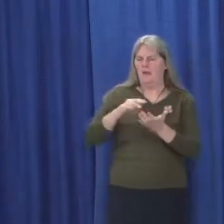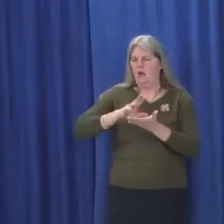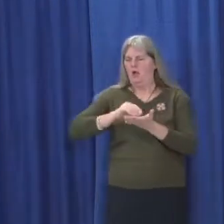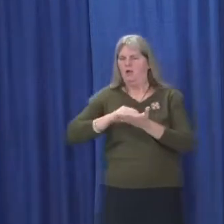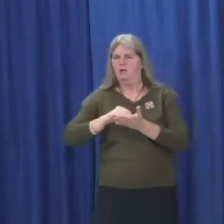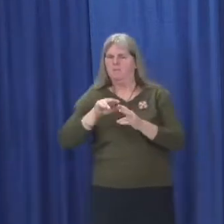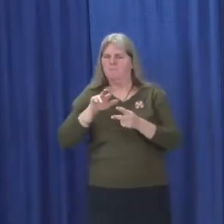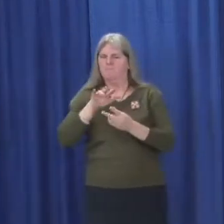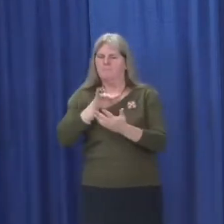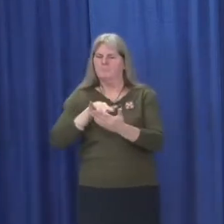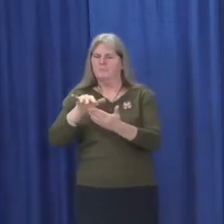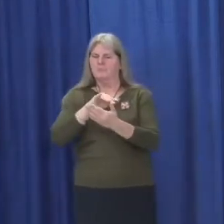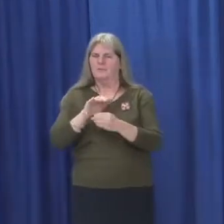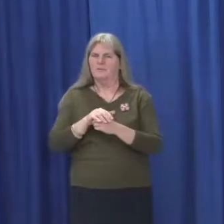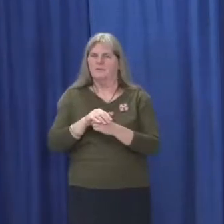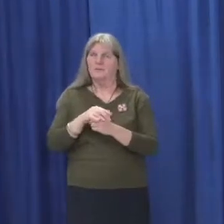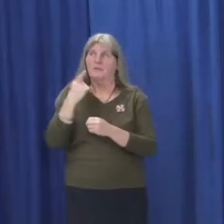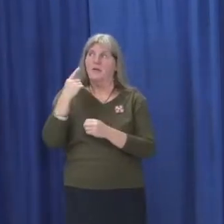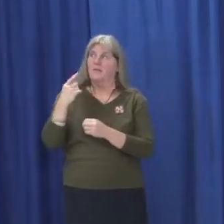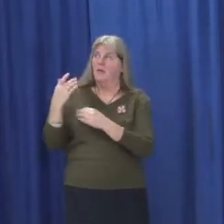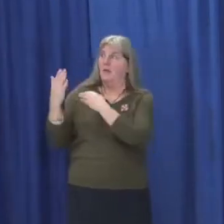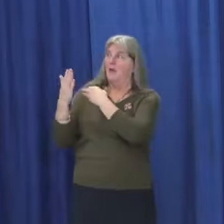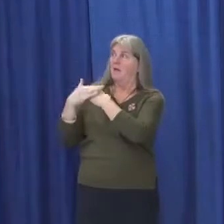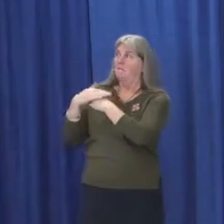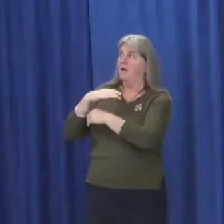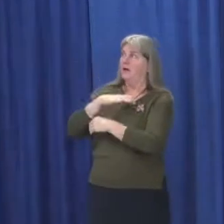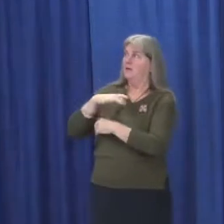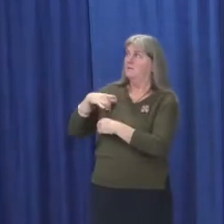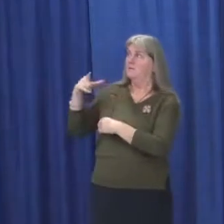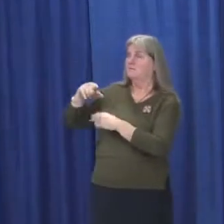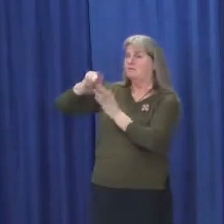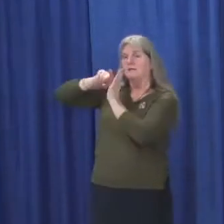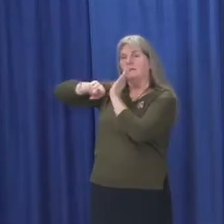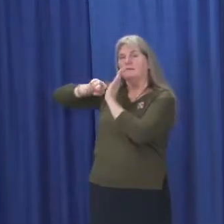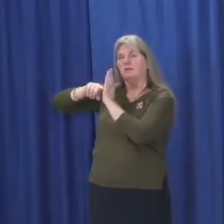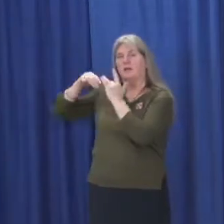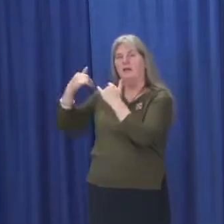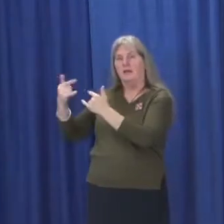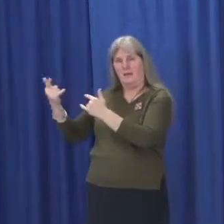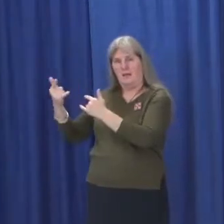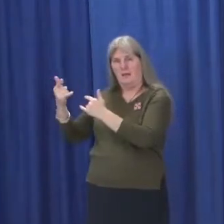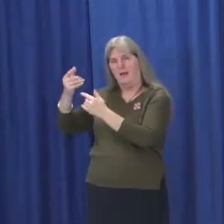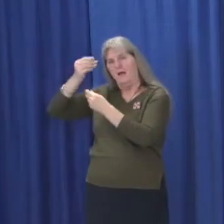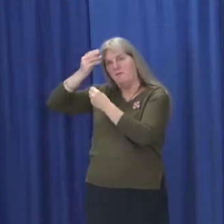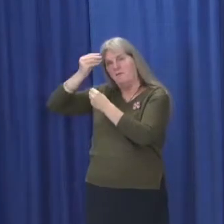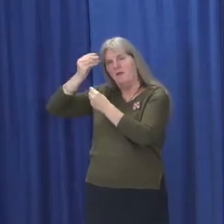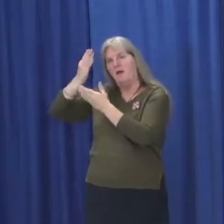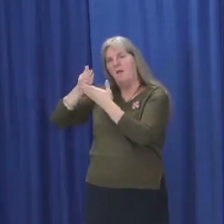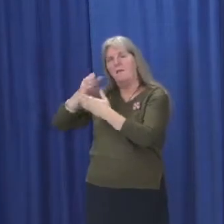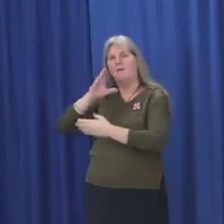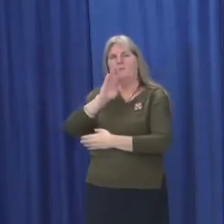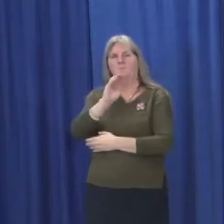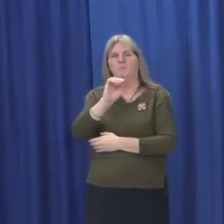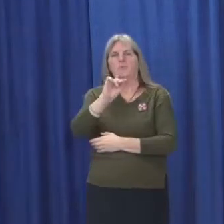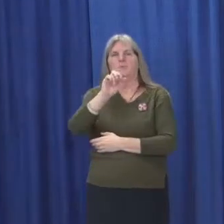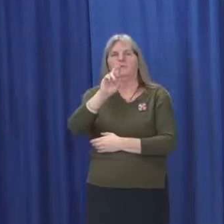now. In that site is examining the data on booster shots for